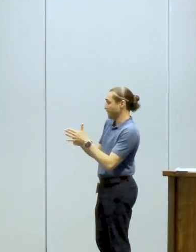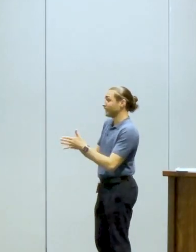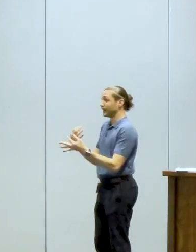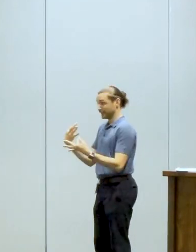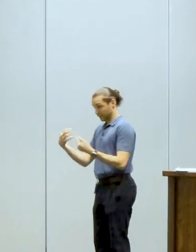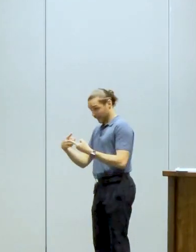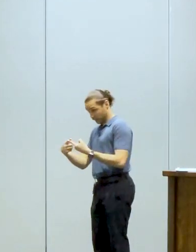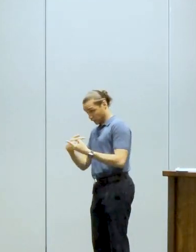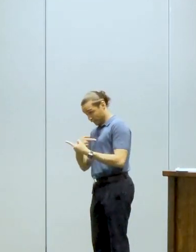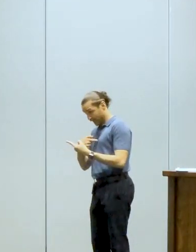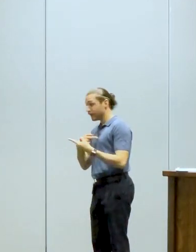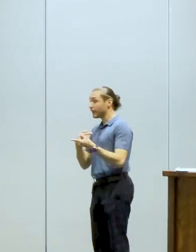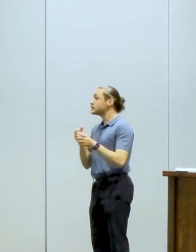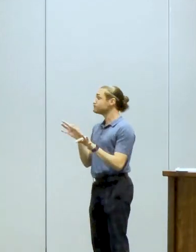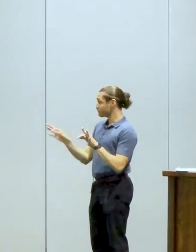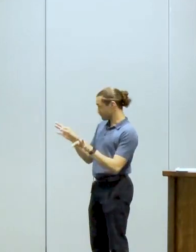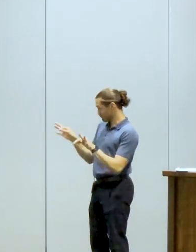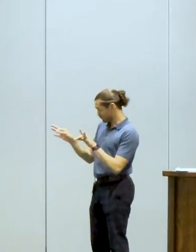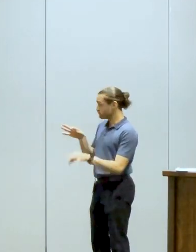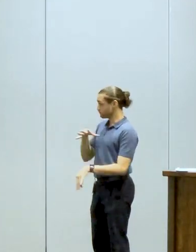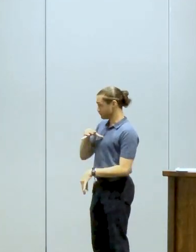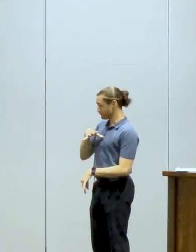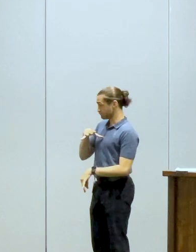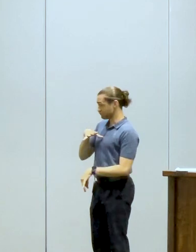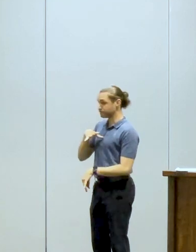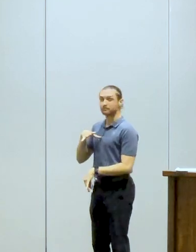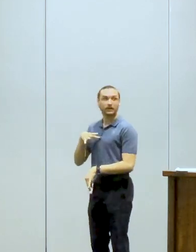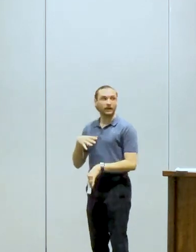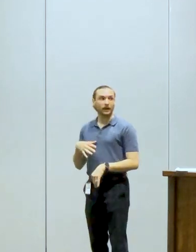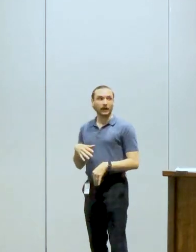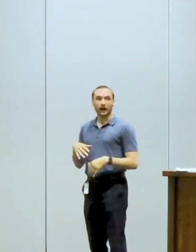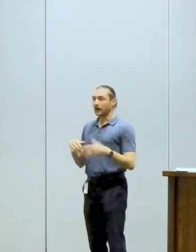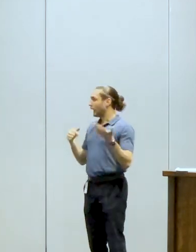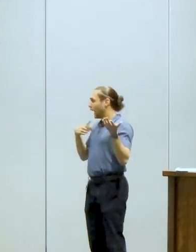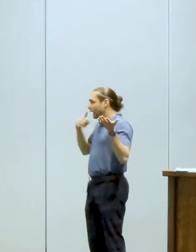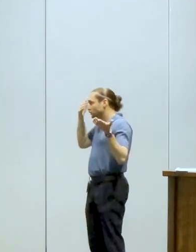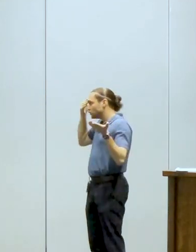photosynthesis. I don't even know what that equation says, so